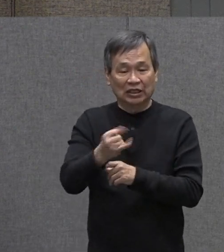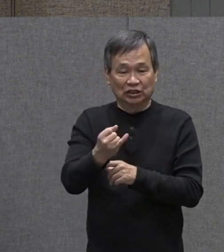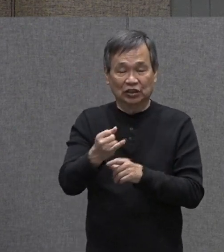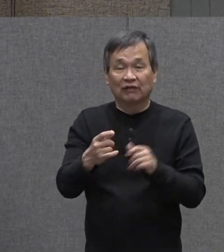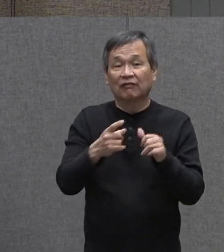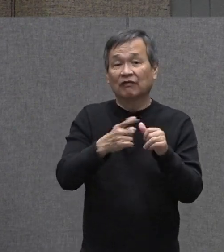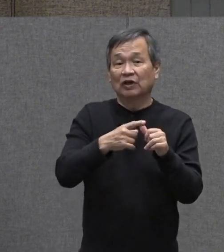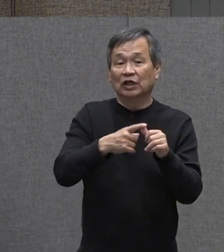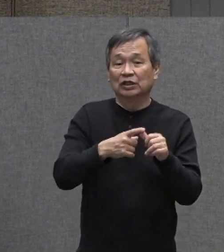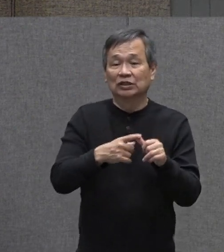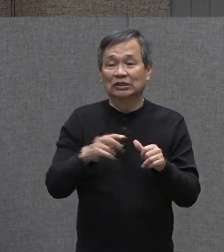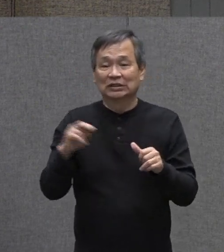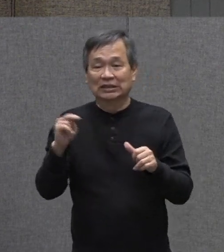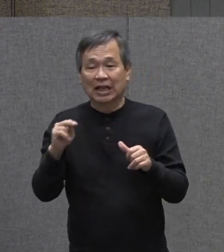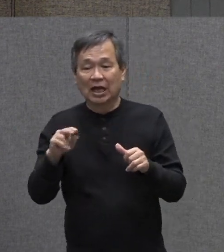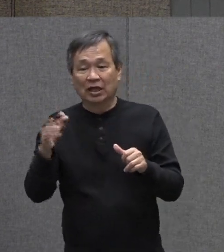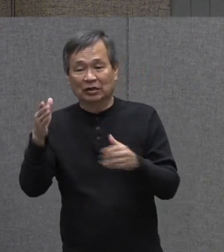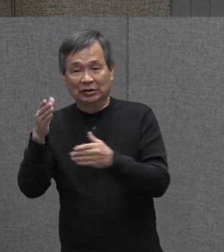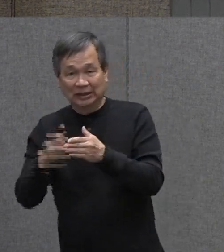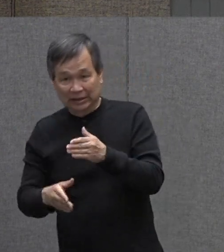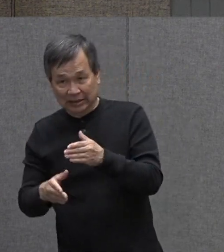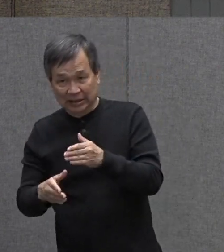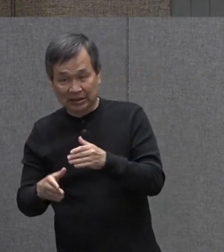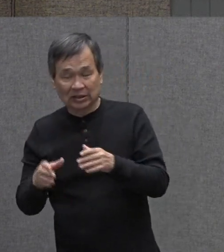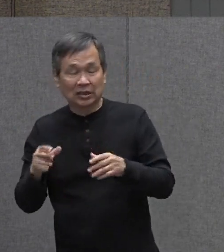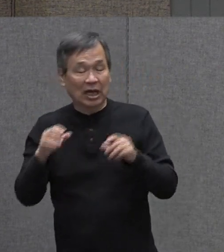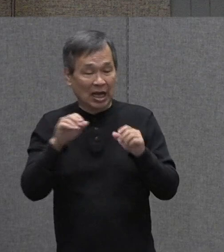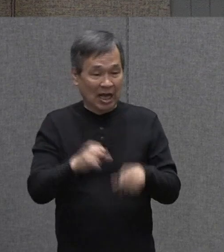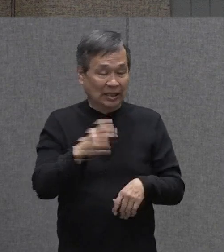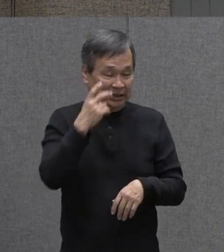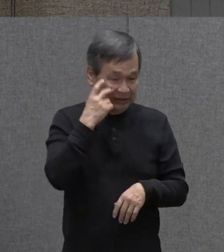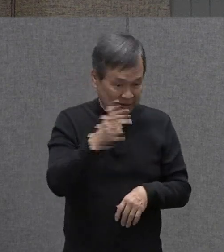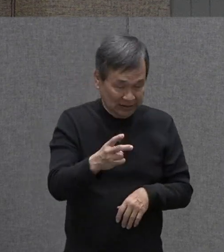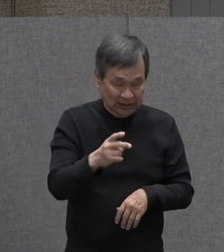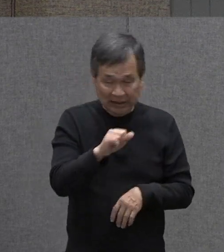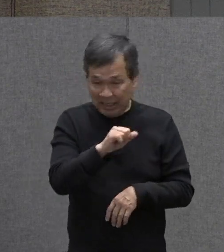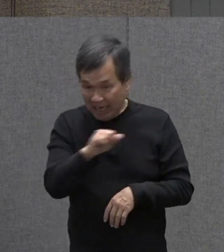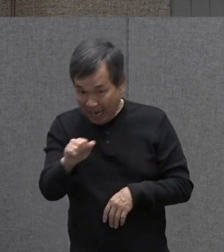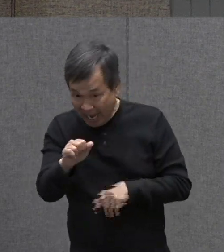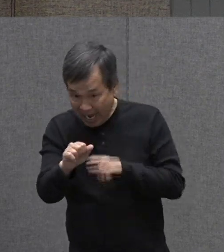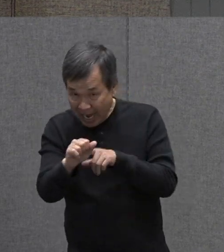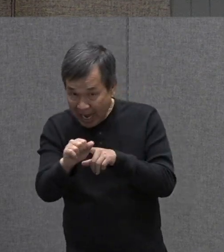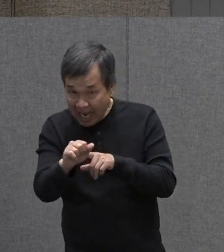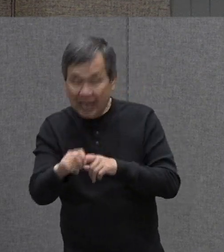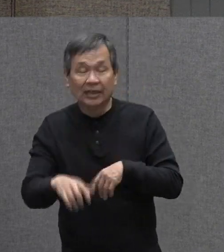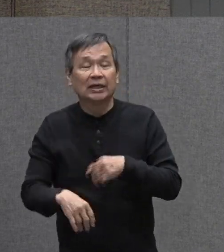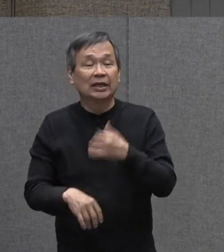and our noun comes at the end. I can see a yellow honeydew.